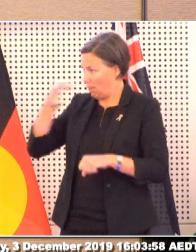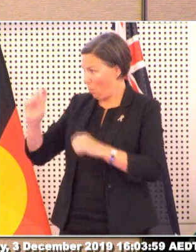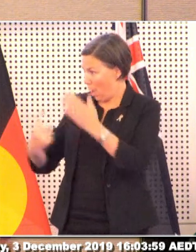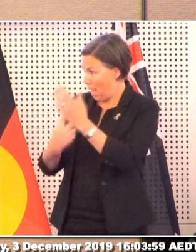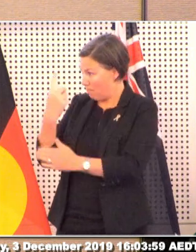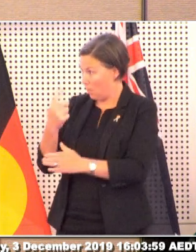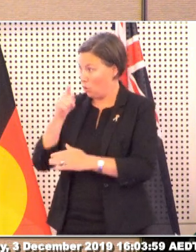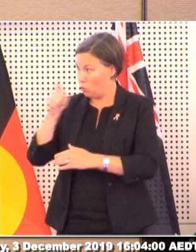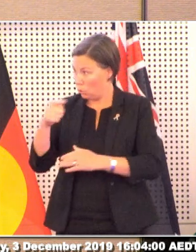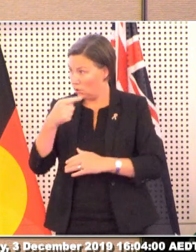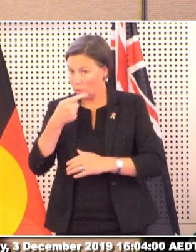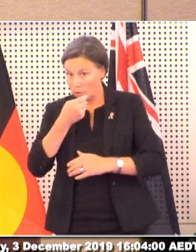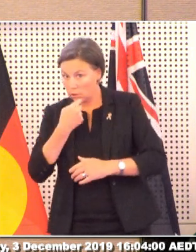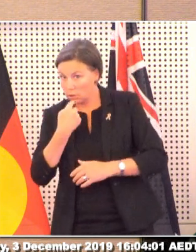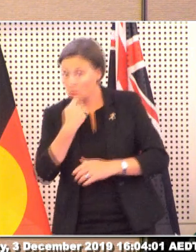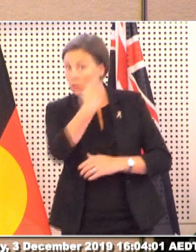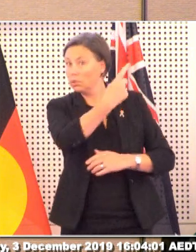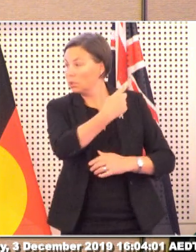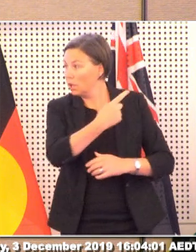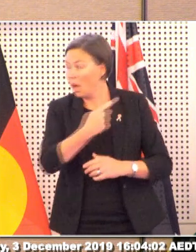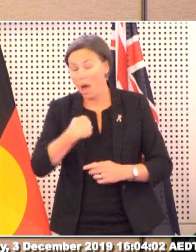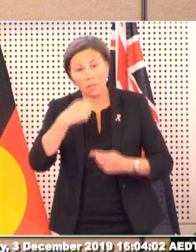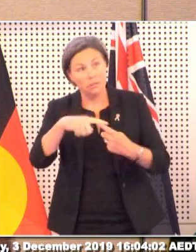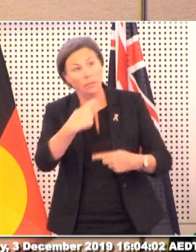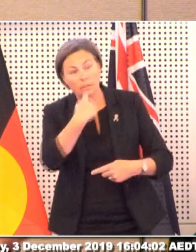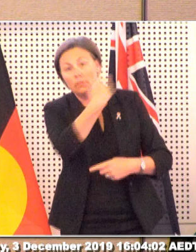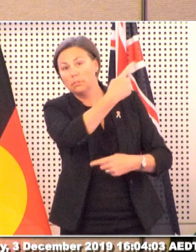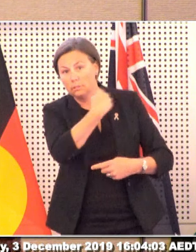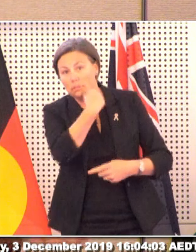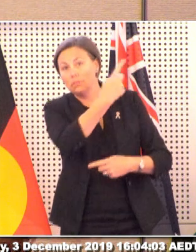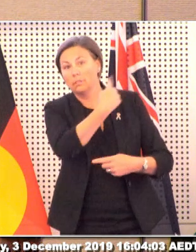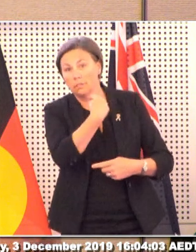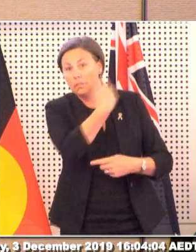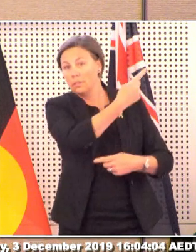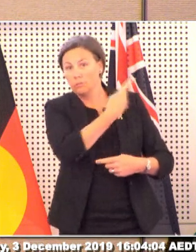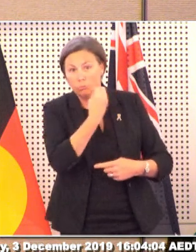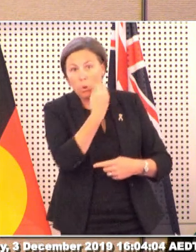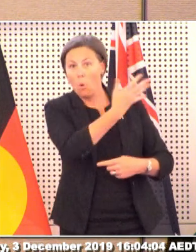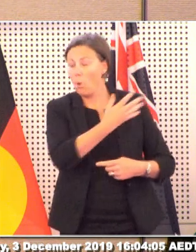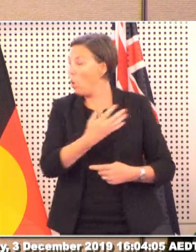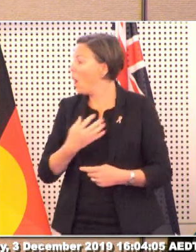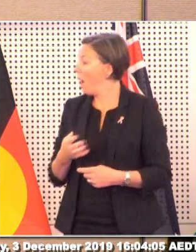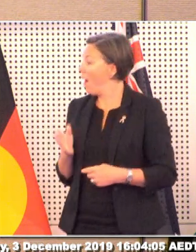I still keep reporting. It’s still ongoing. It has a - - - Do you want us to make it the first recommendation of the Commission?